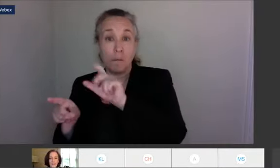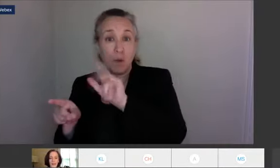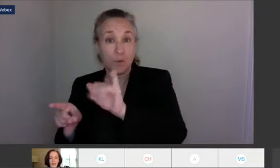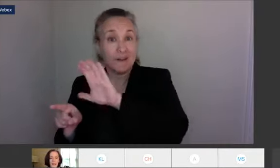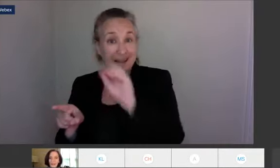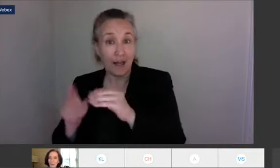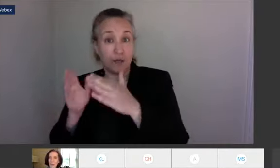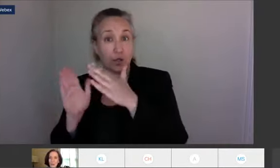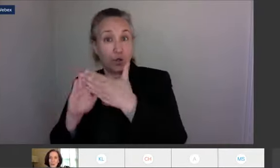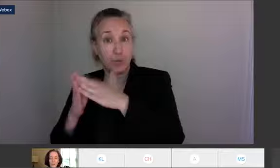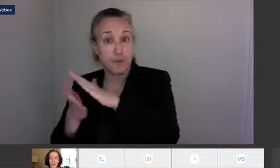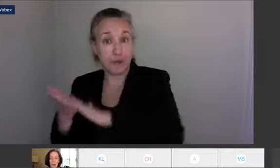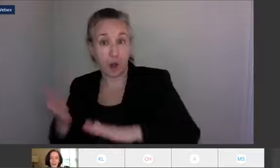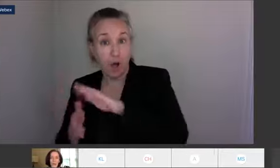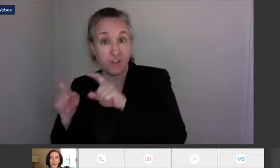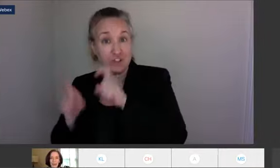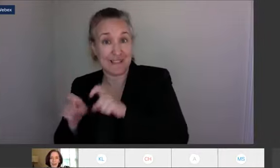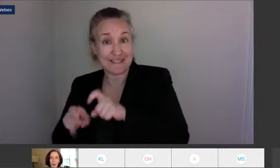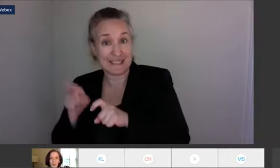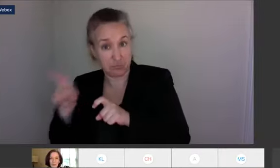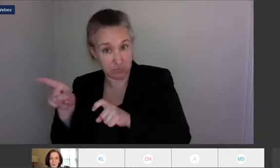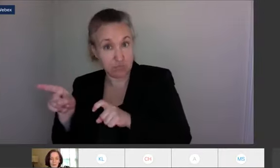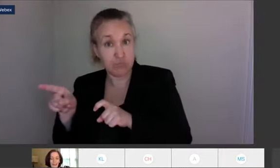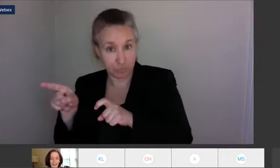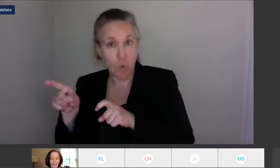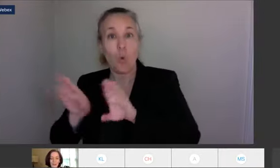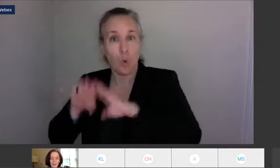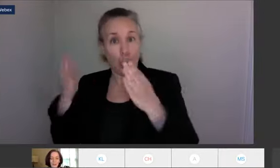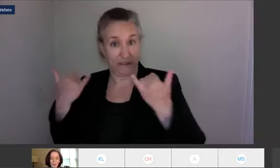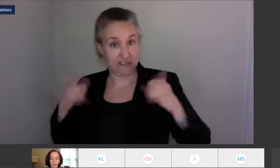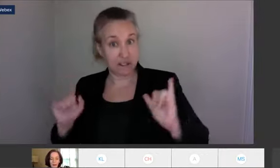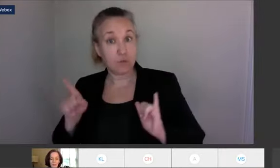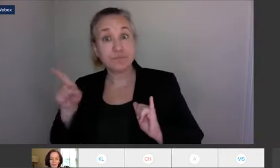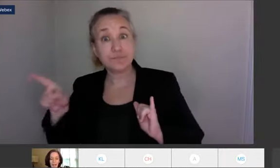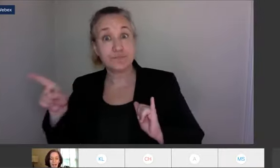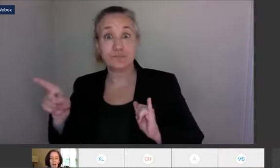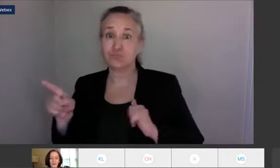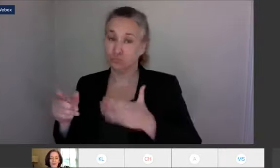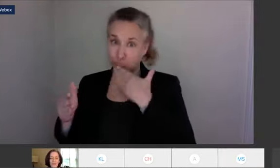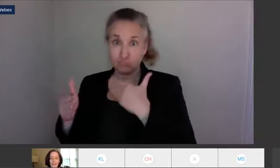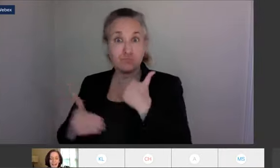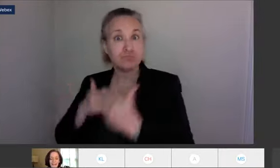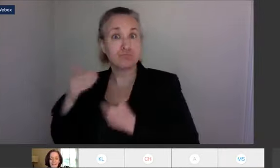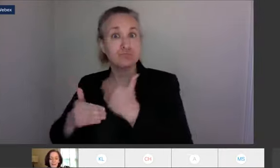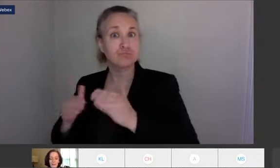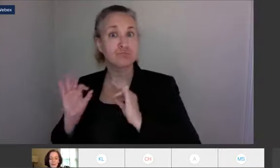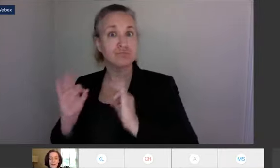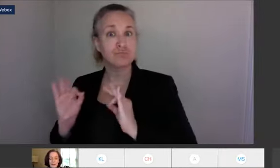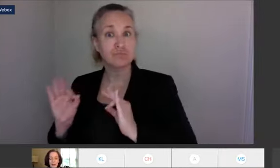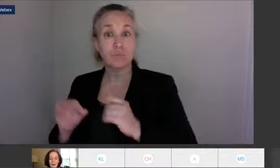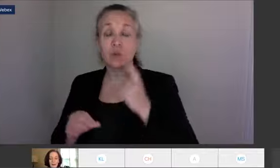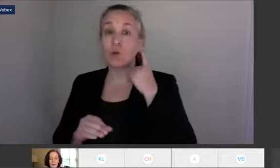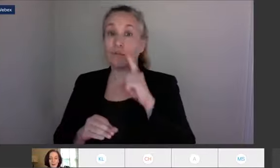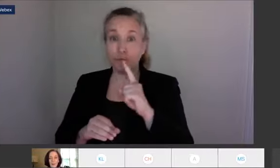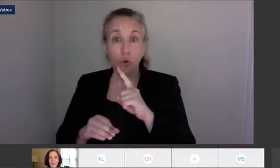they continue to remain open and doing well for the dates inclusive of April